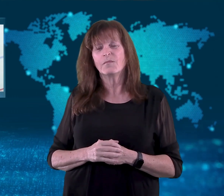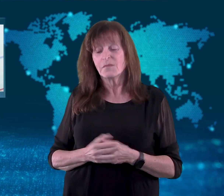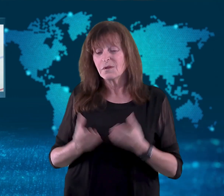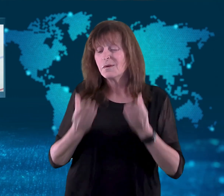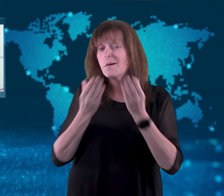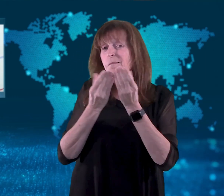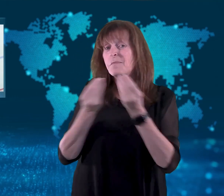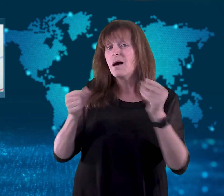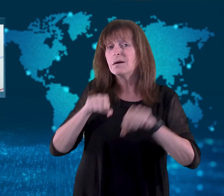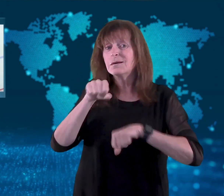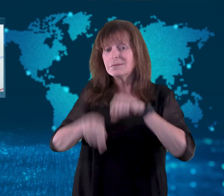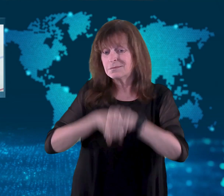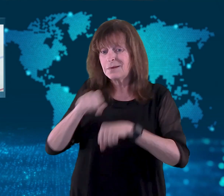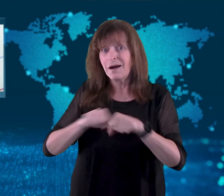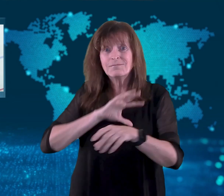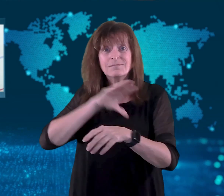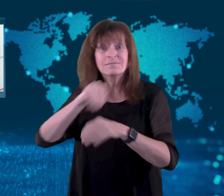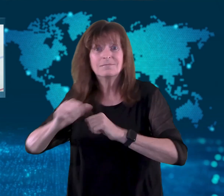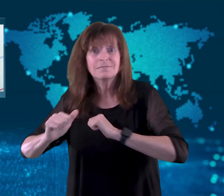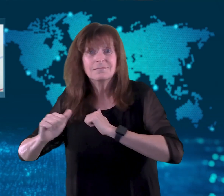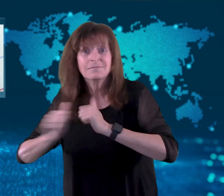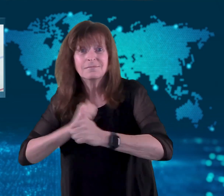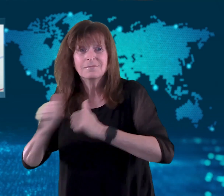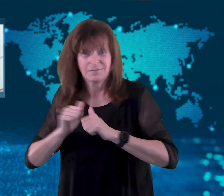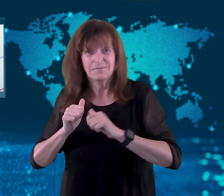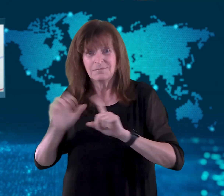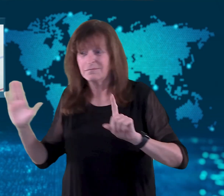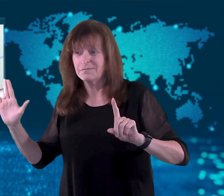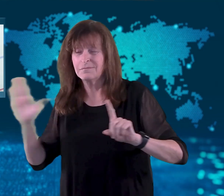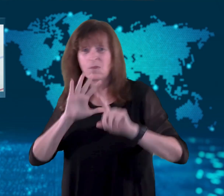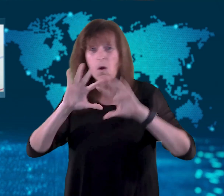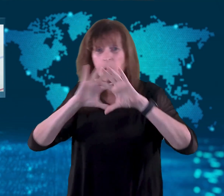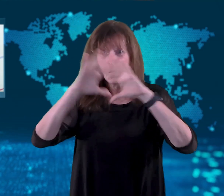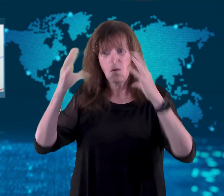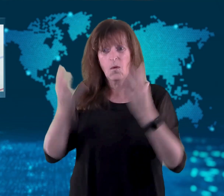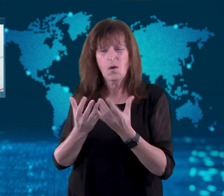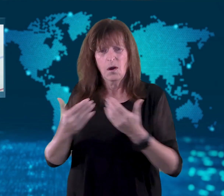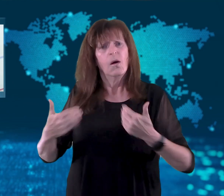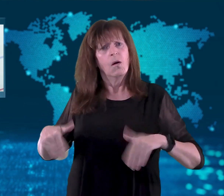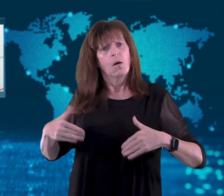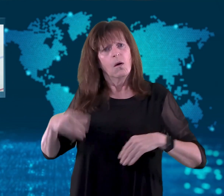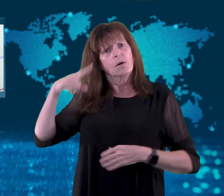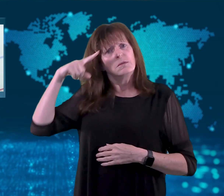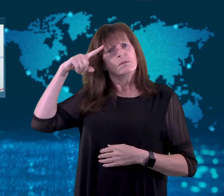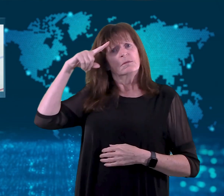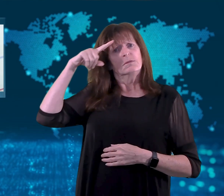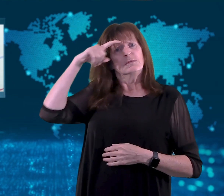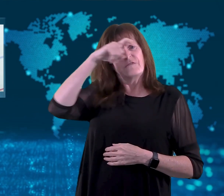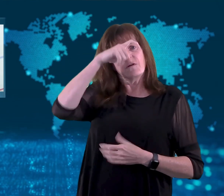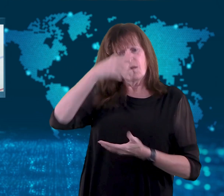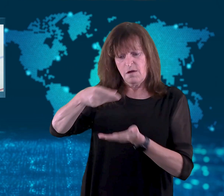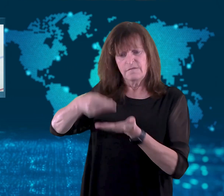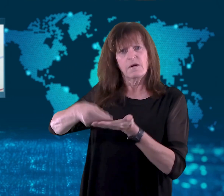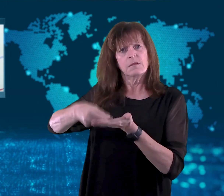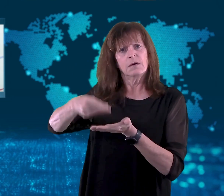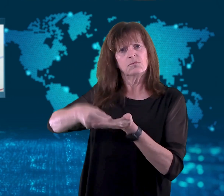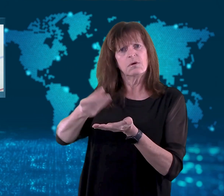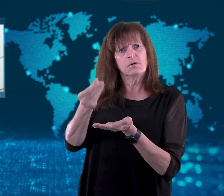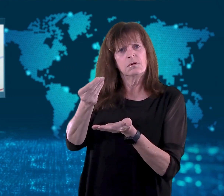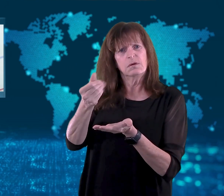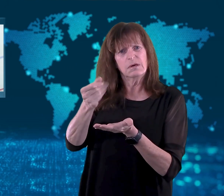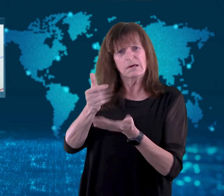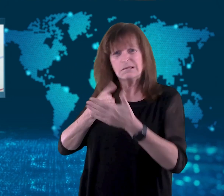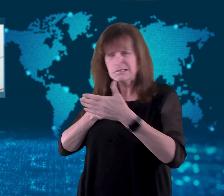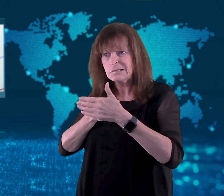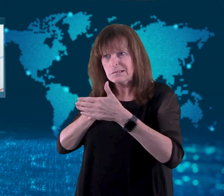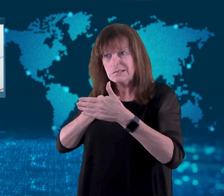Many cycling competitors across the world have faced financial hurdles trying to go